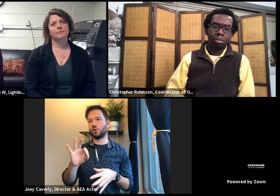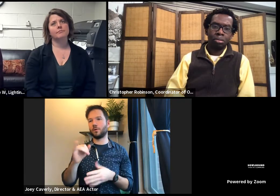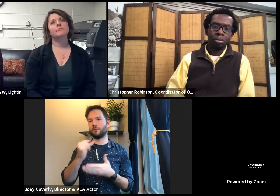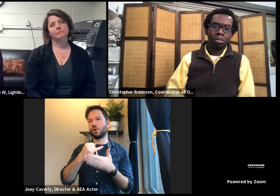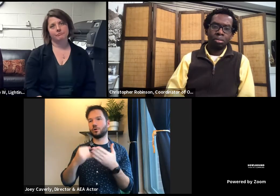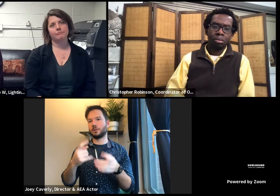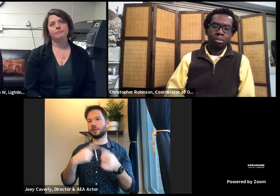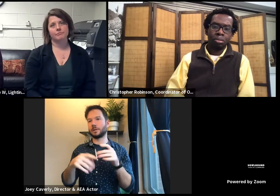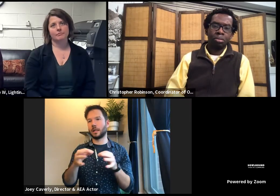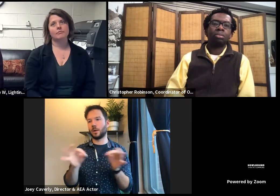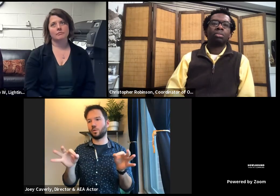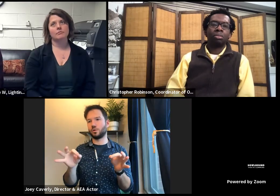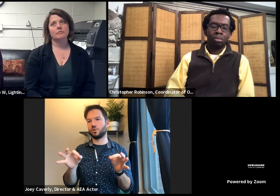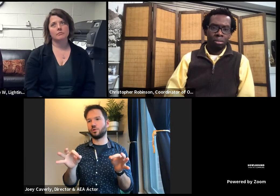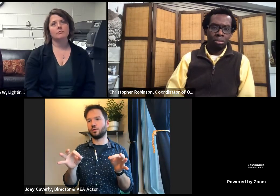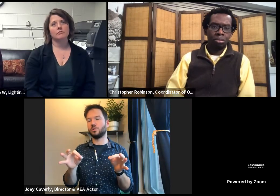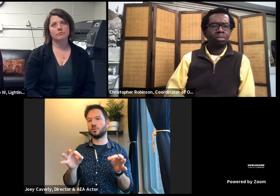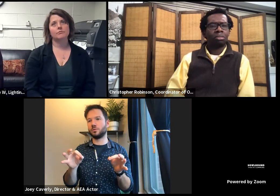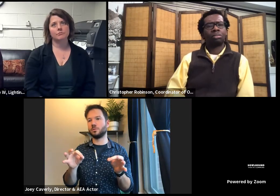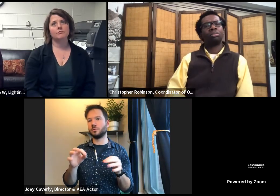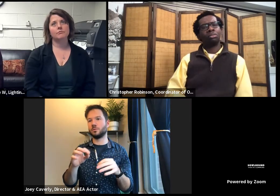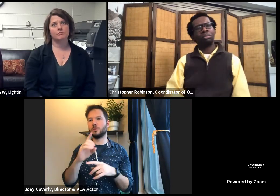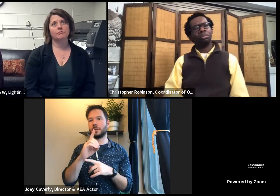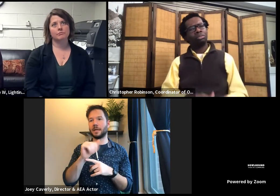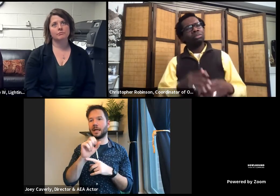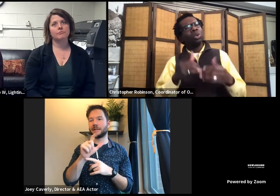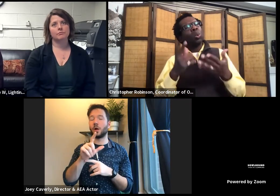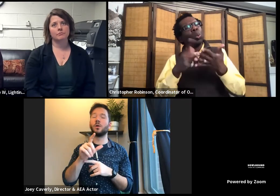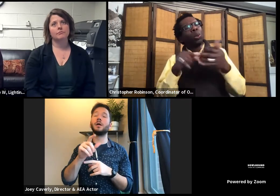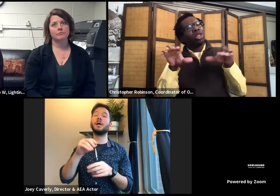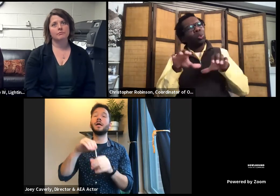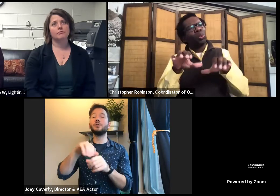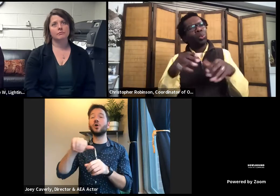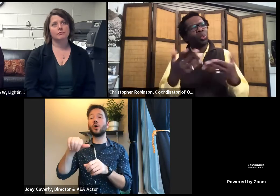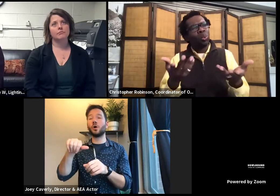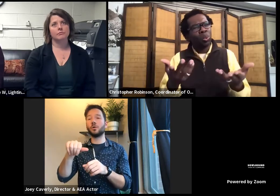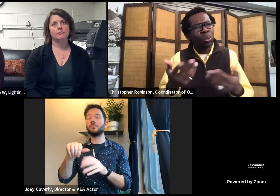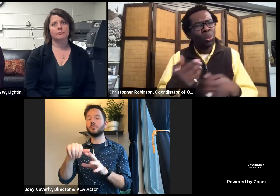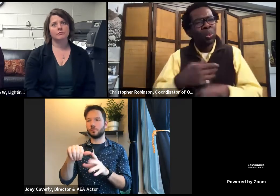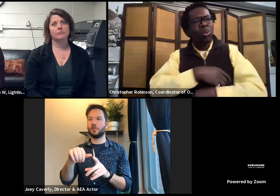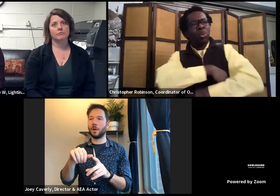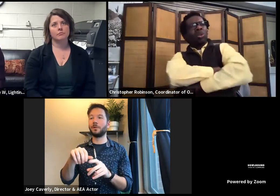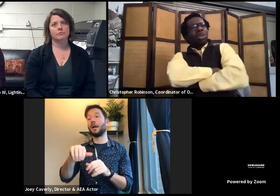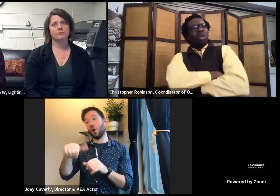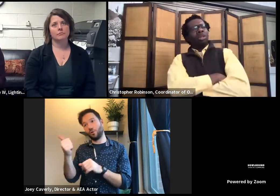it's greatly beneficial to have a director of artistic sign language, or a DASL. What to do they do?